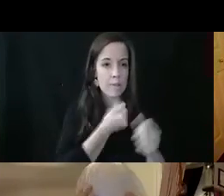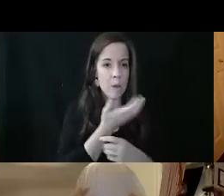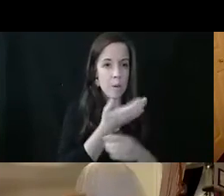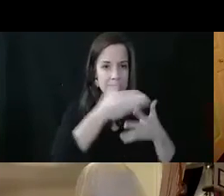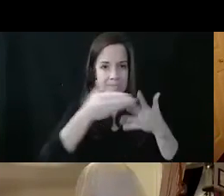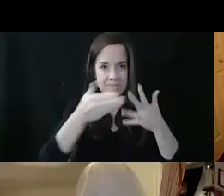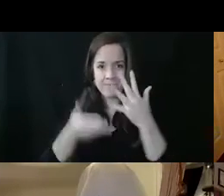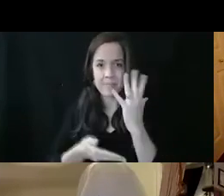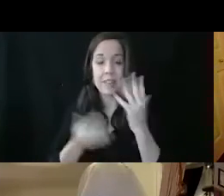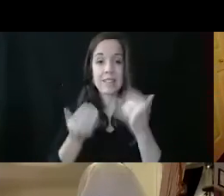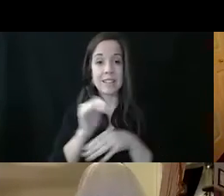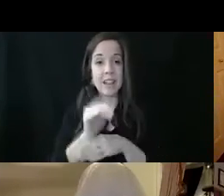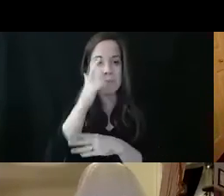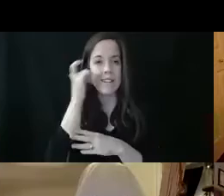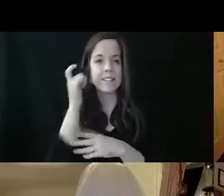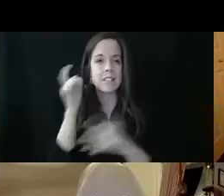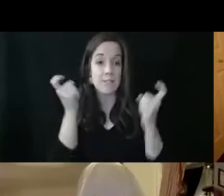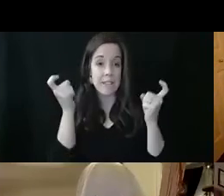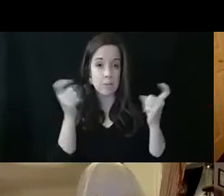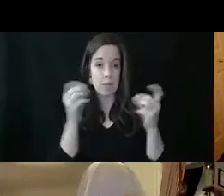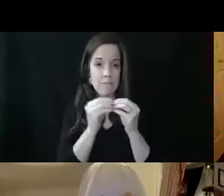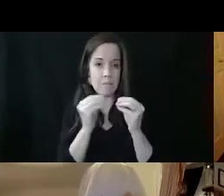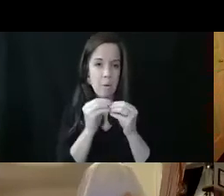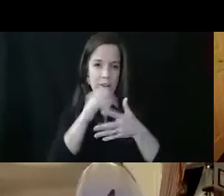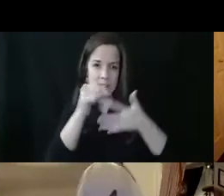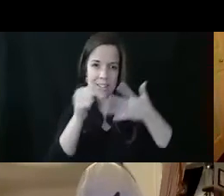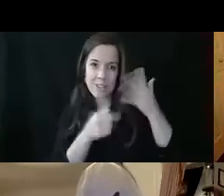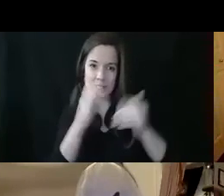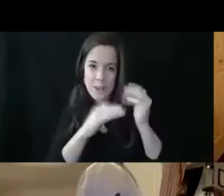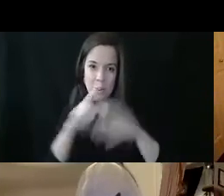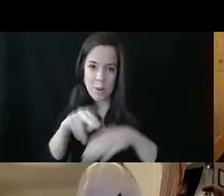Tonight, because it's our festival and we have more features than usual, we just have one